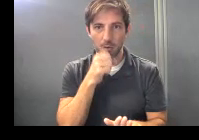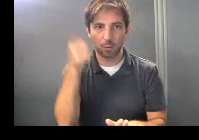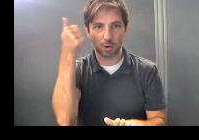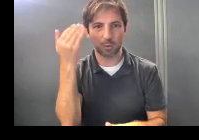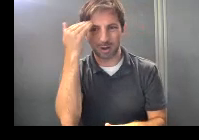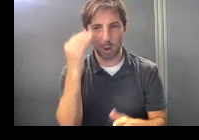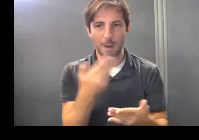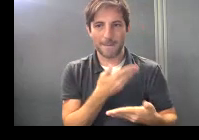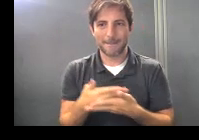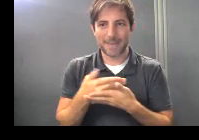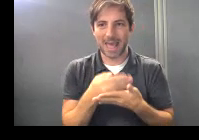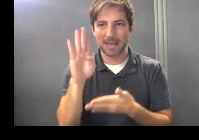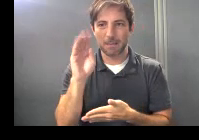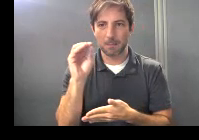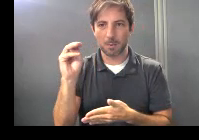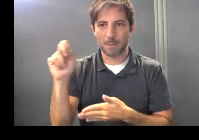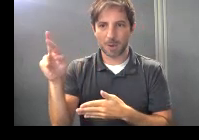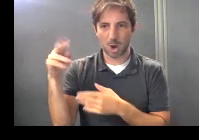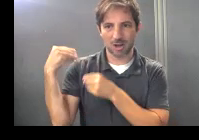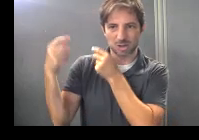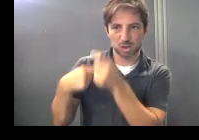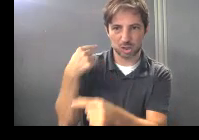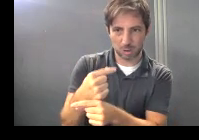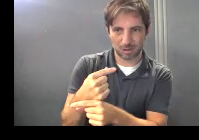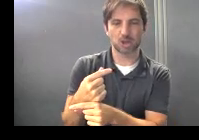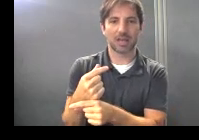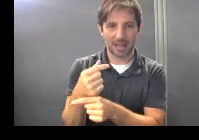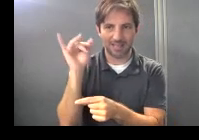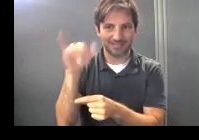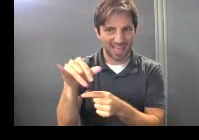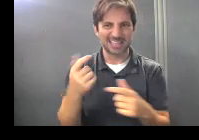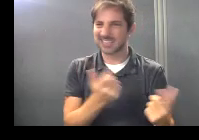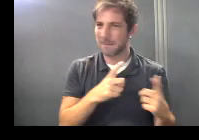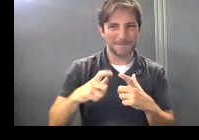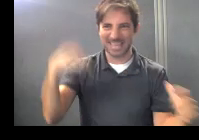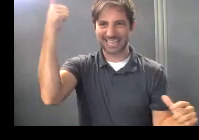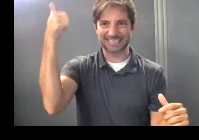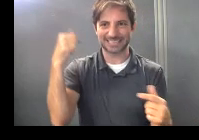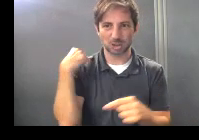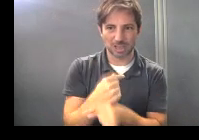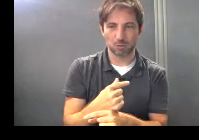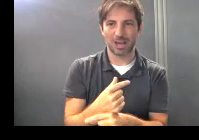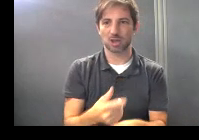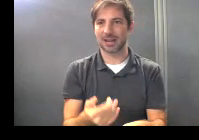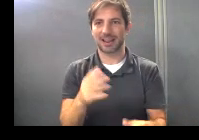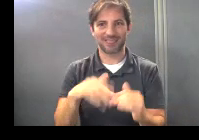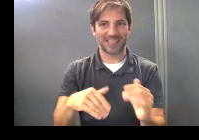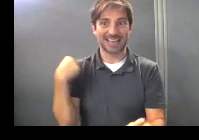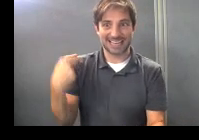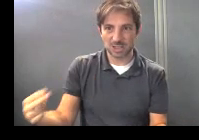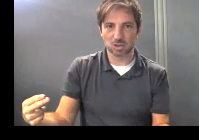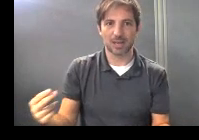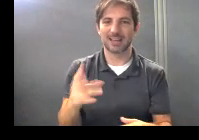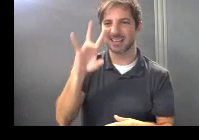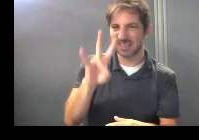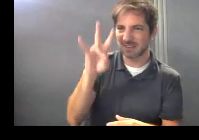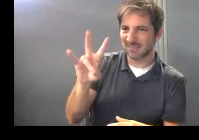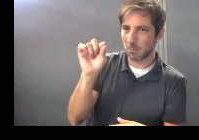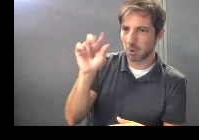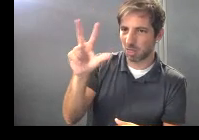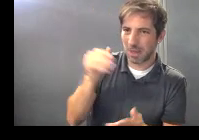BEING LARGER THAN THOSE BEFORE. 77.3 MILLION BABY BOOMERS ACCORDING TO THE